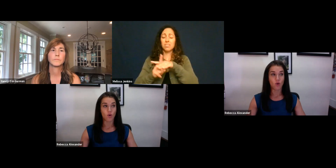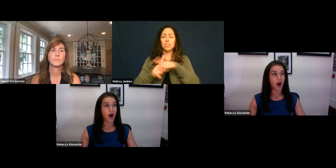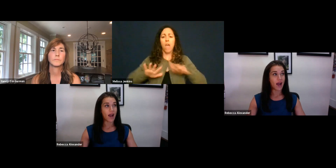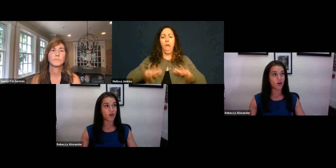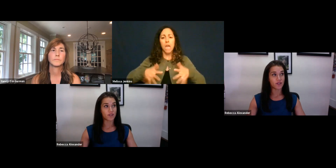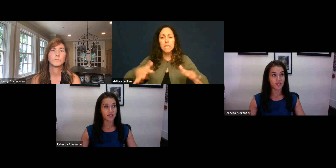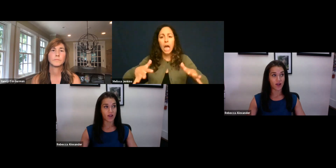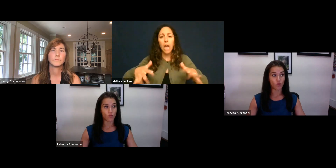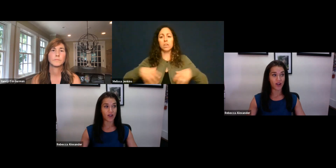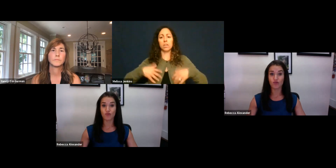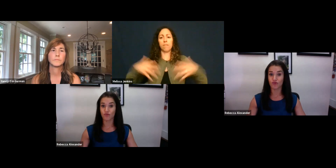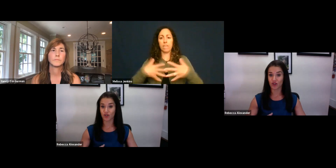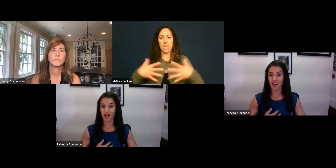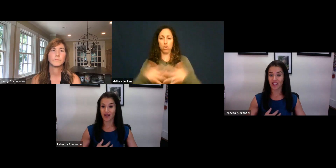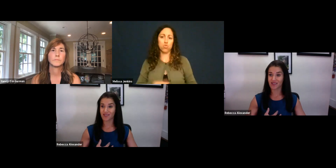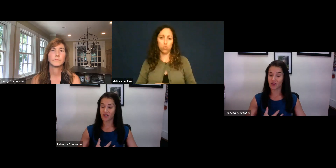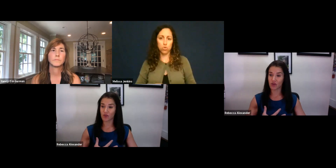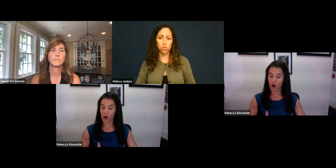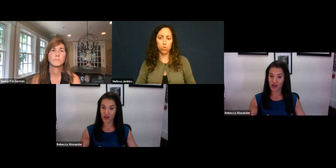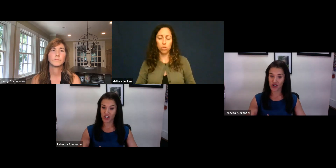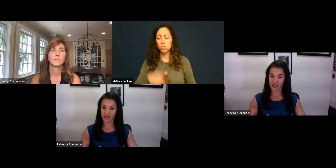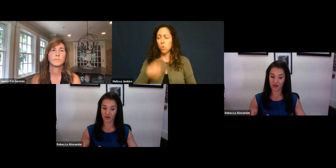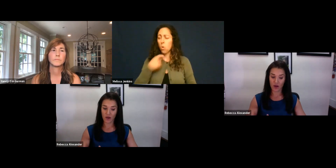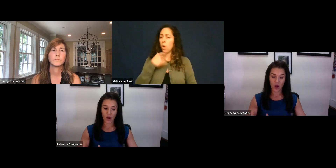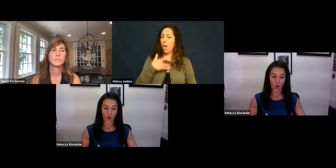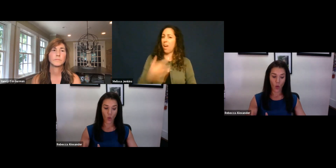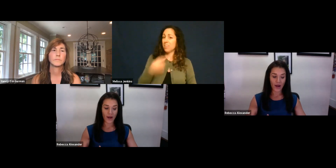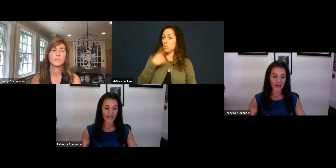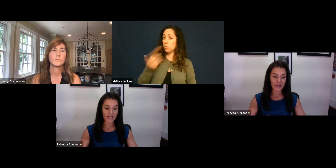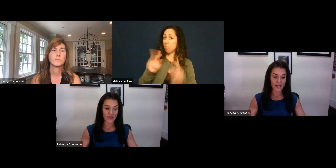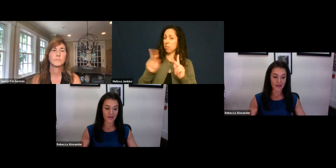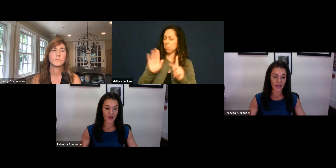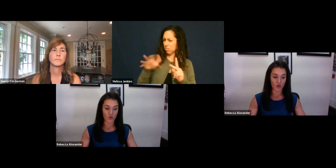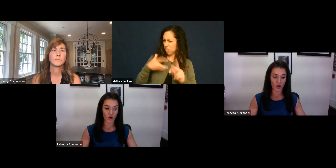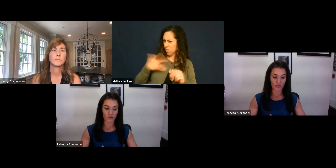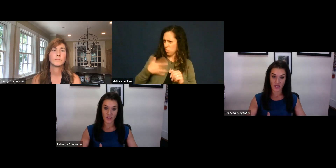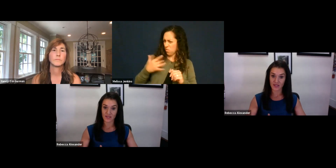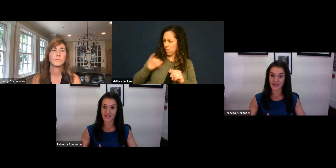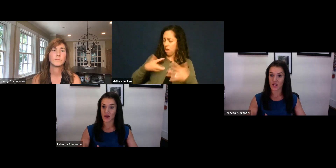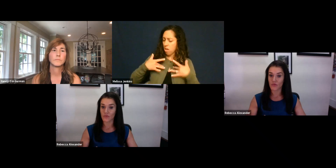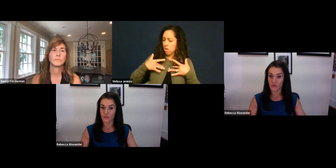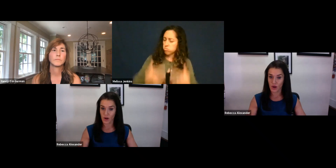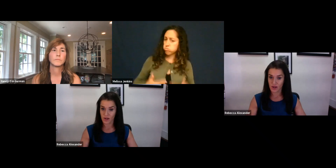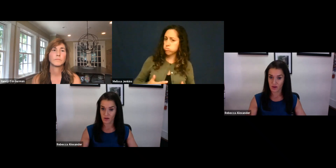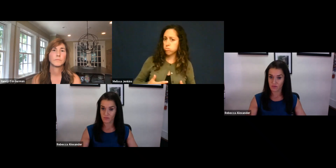And so I often say, when you feel that sense of depression. What is it that you are feeling afraid of?